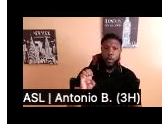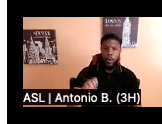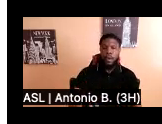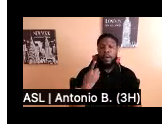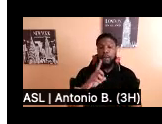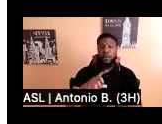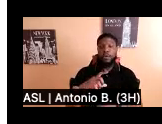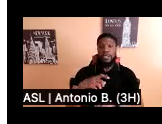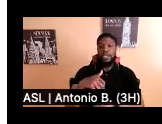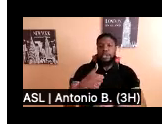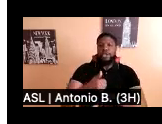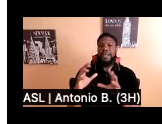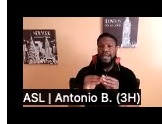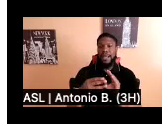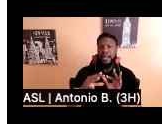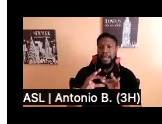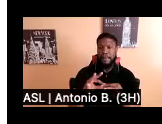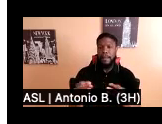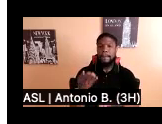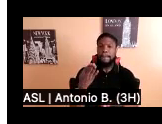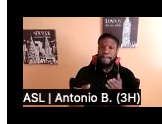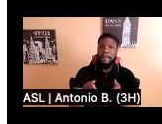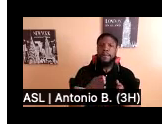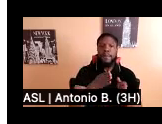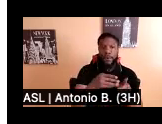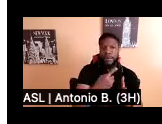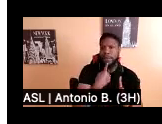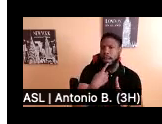comment, for example, the responder might have said, "I'll highlight phrases where I think